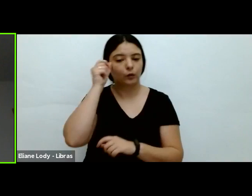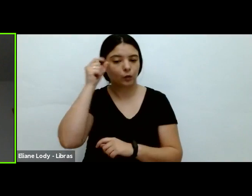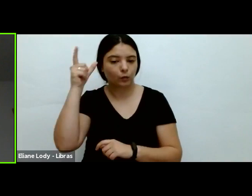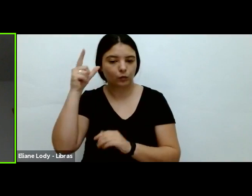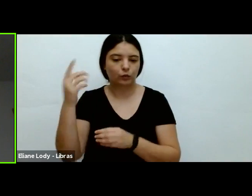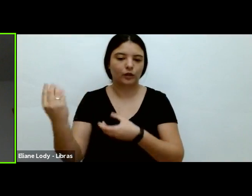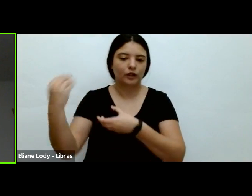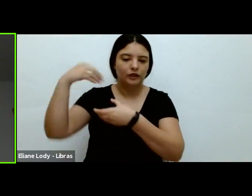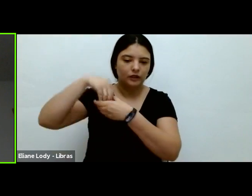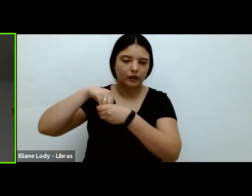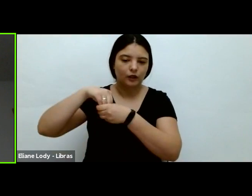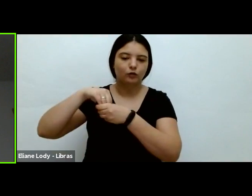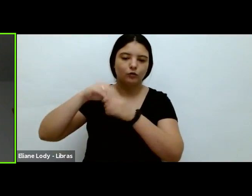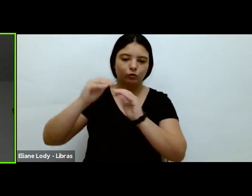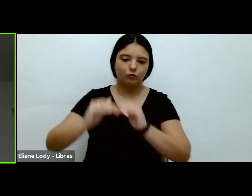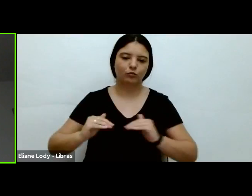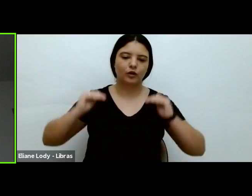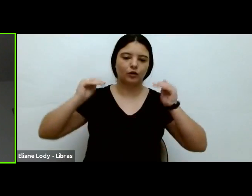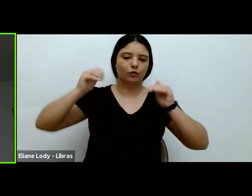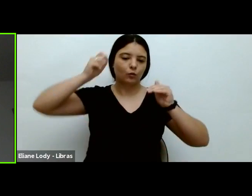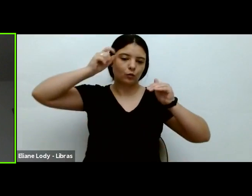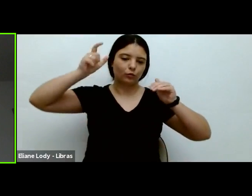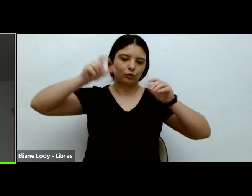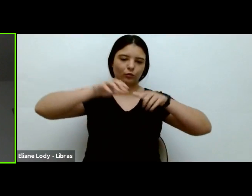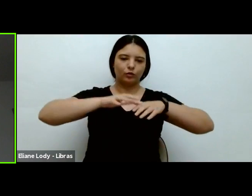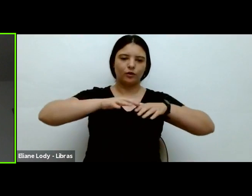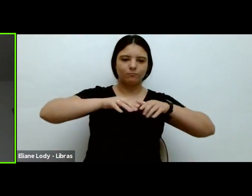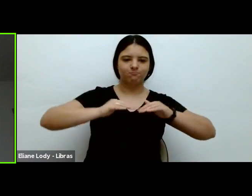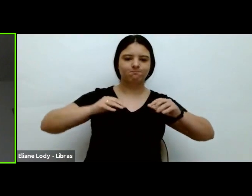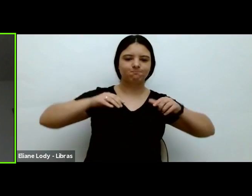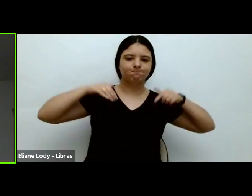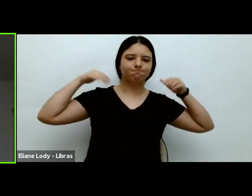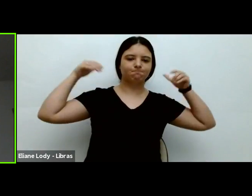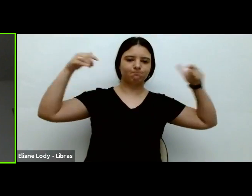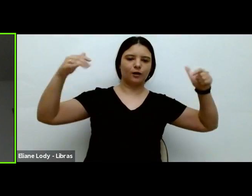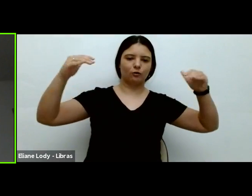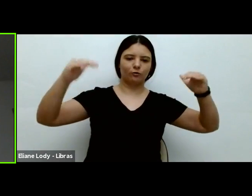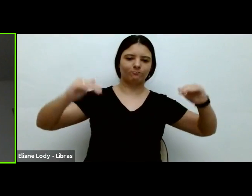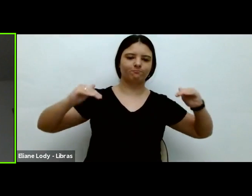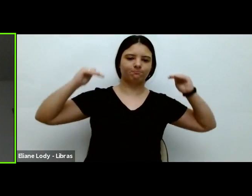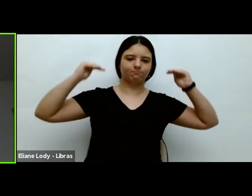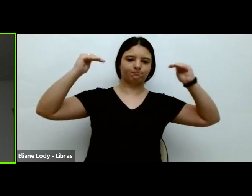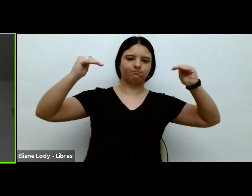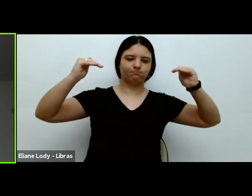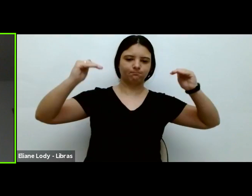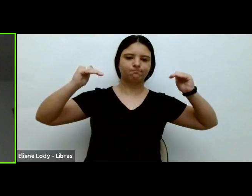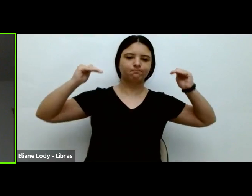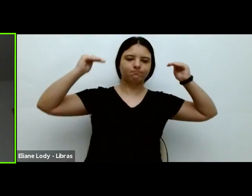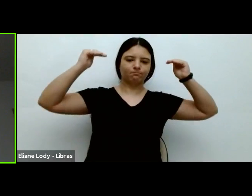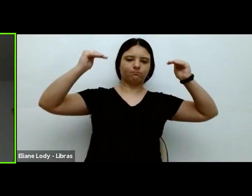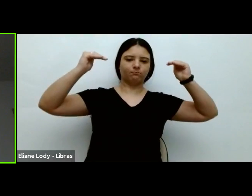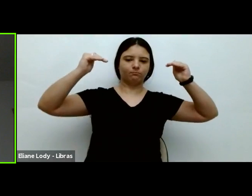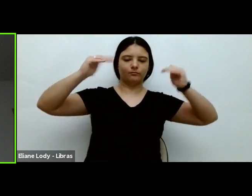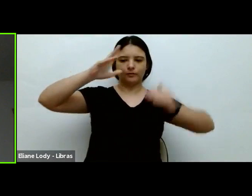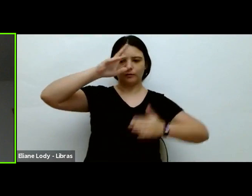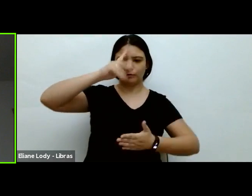our universal culture. And it, it's an do.